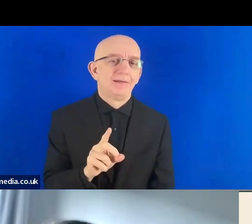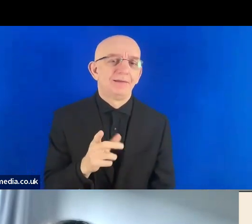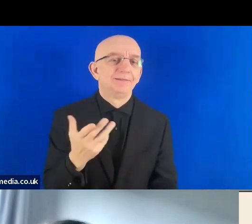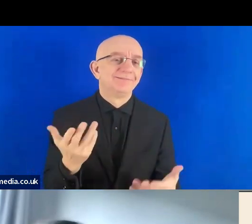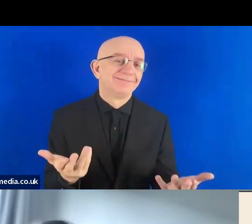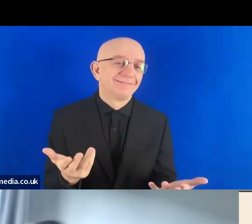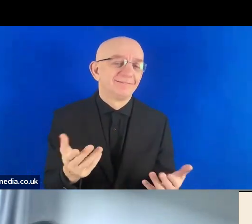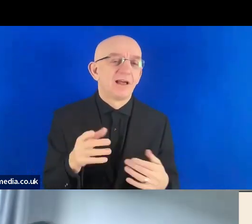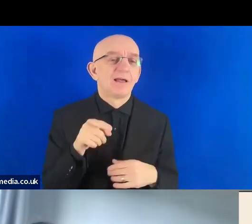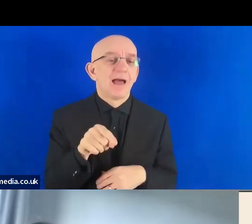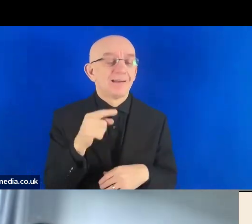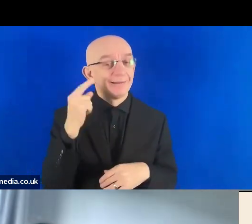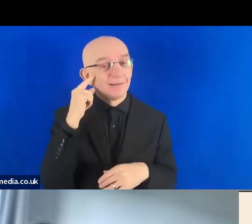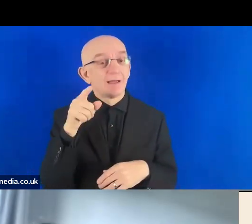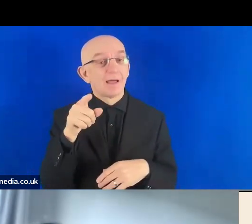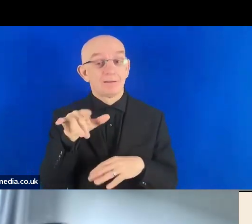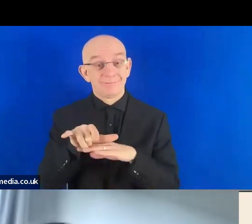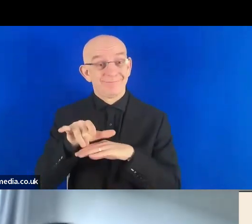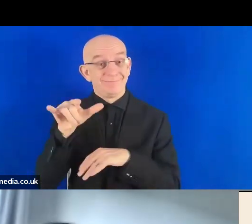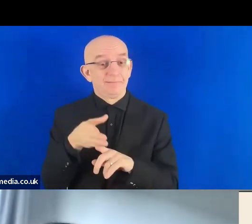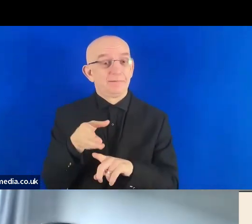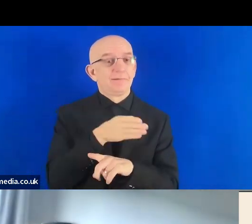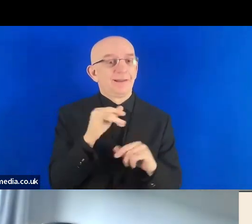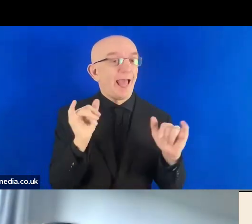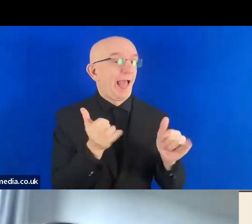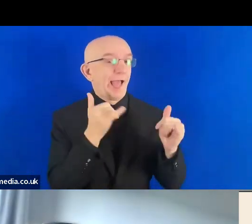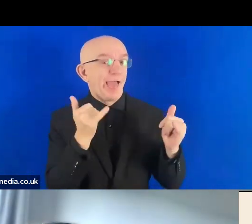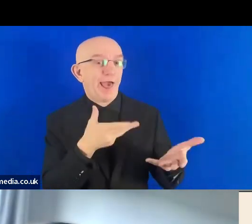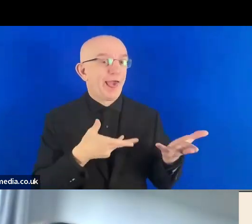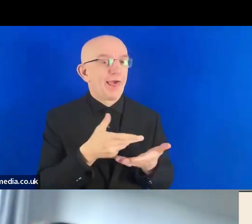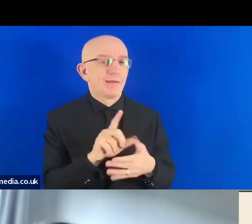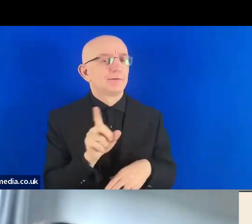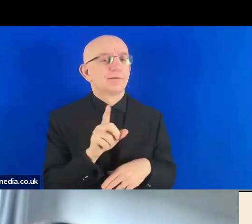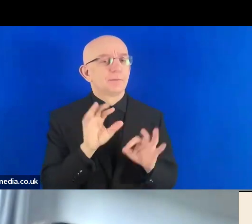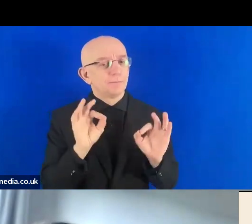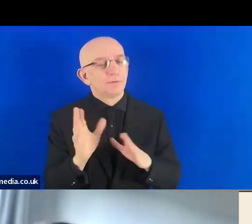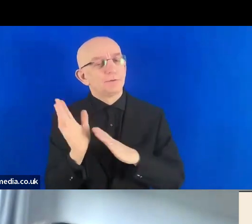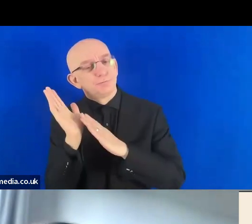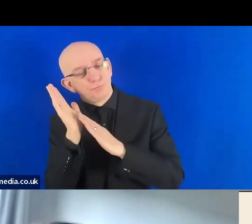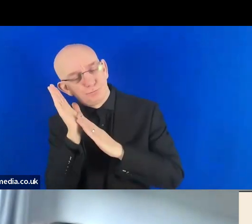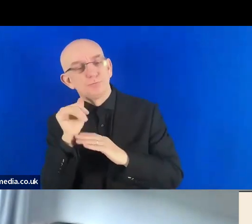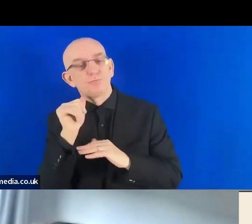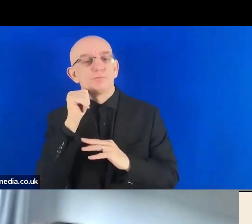please don't miss your flight of your own volition. I can understand if there may be many other reasons why,